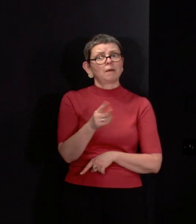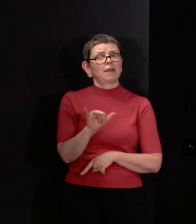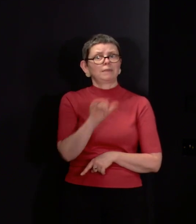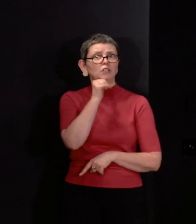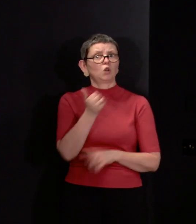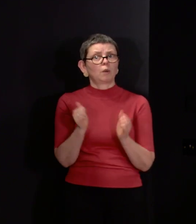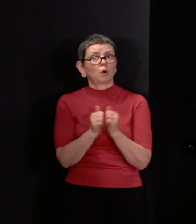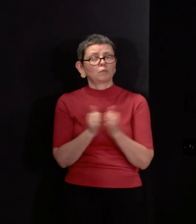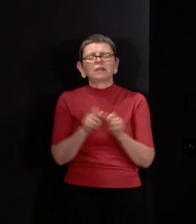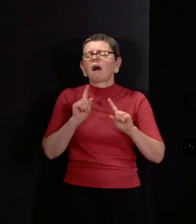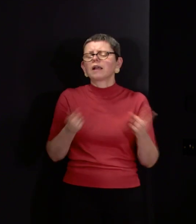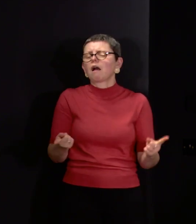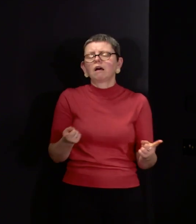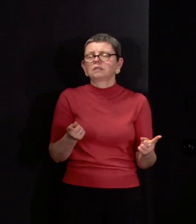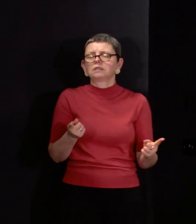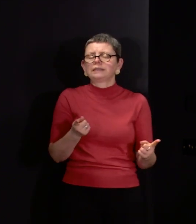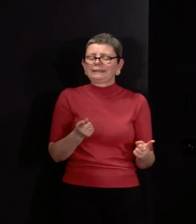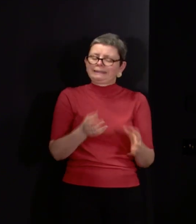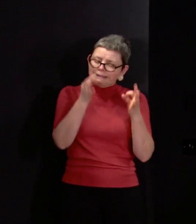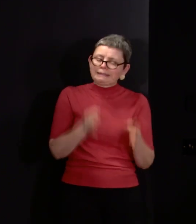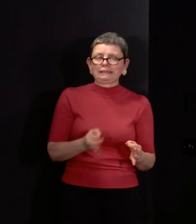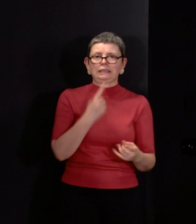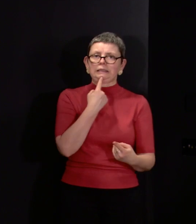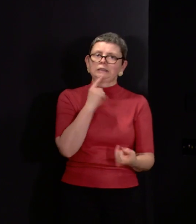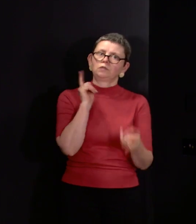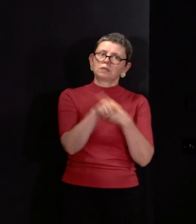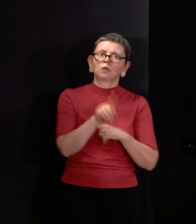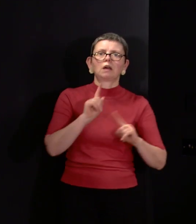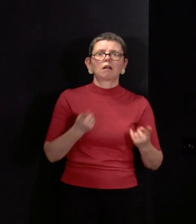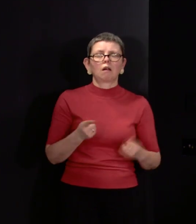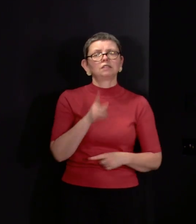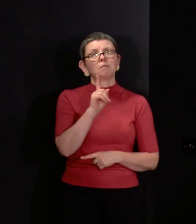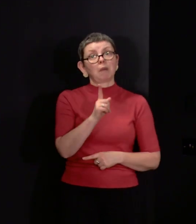reply specifically to Chris on that particular point that you make, but it is an issue I